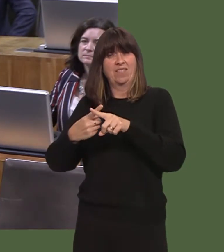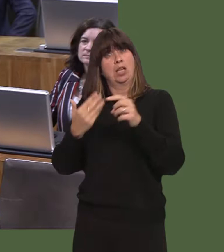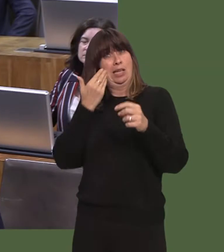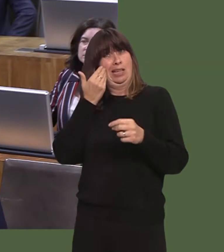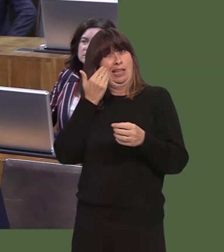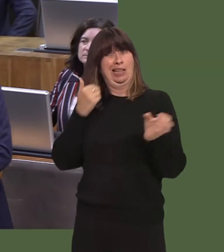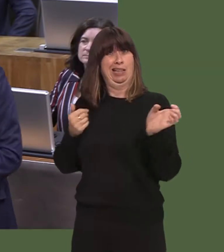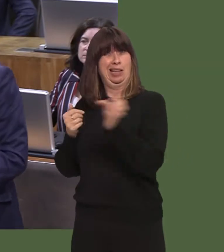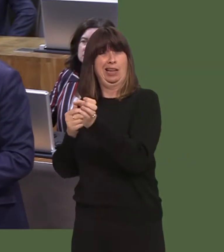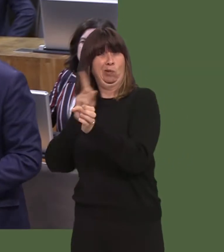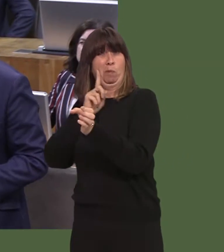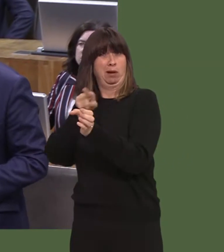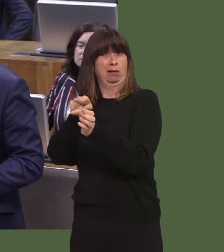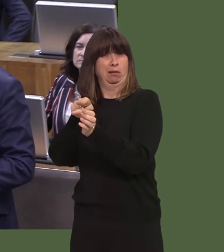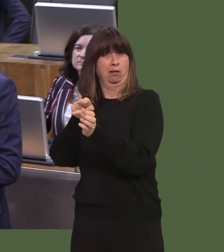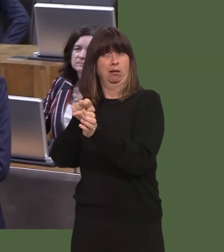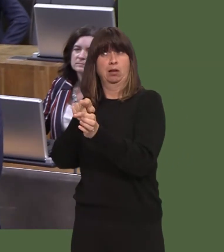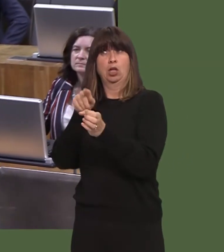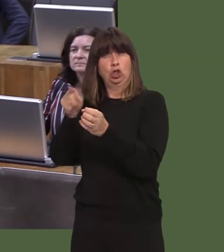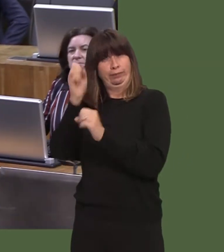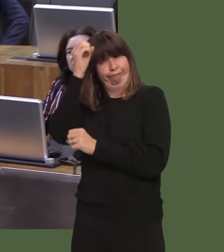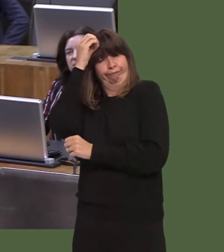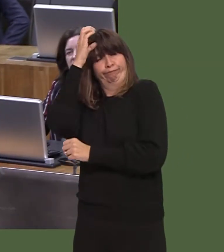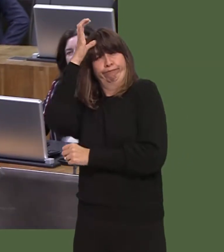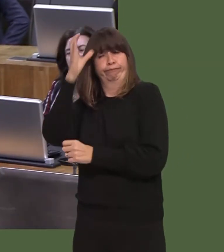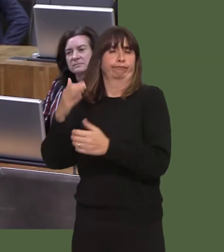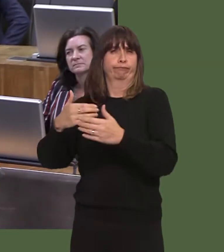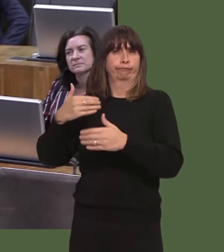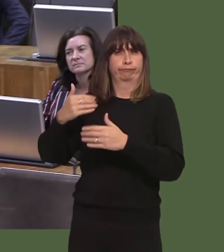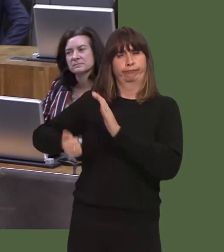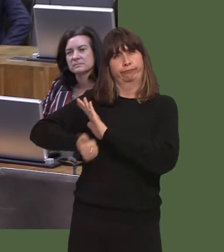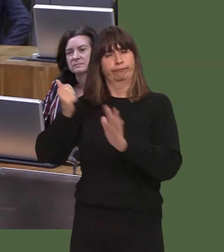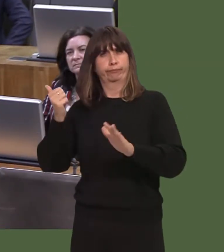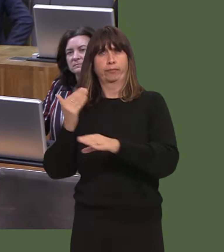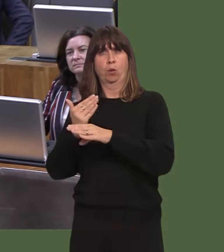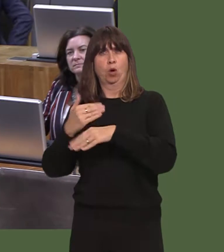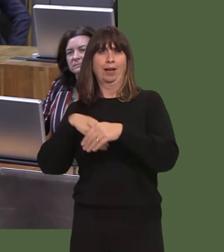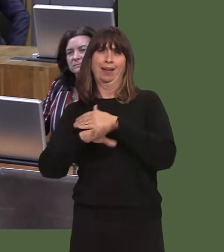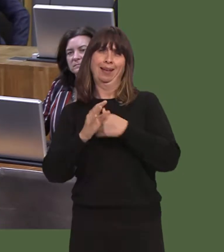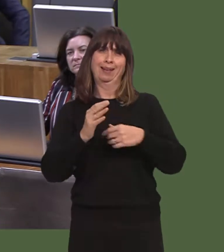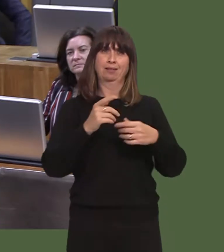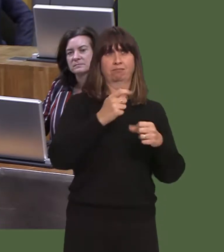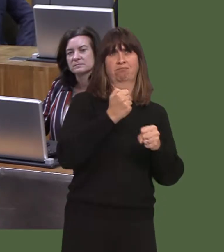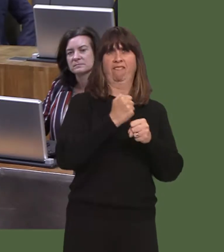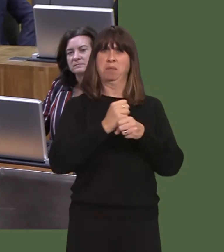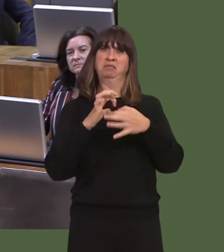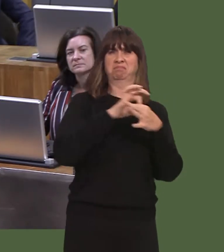She was appointed earlier this year, and she is somebody with extensive experience of working in public sector organisations.